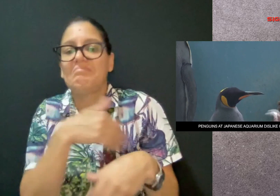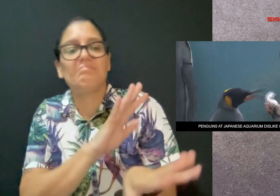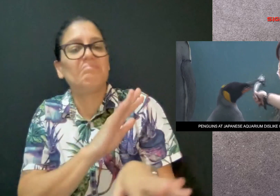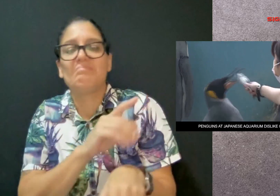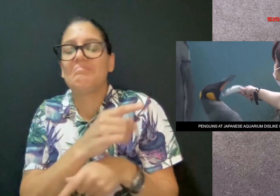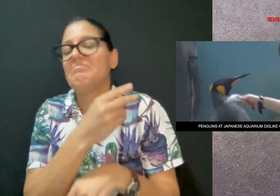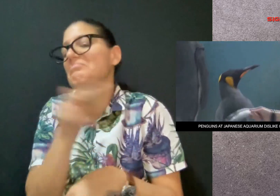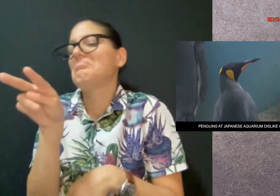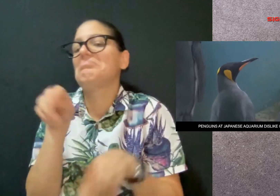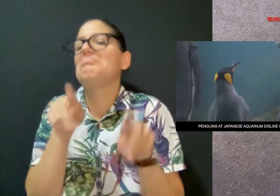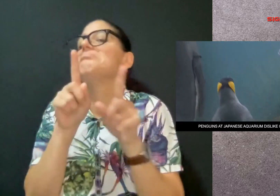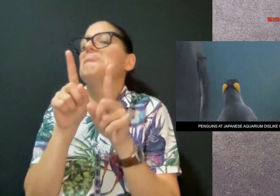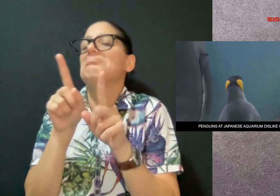some of them even turn their heads away